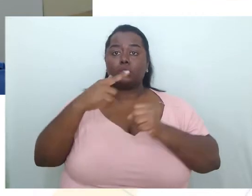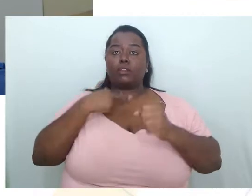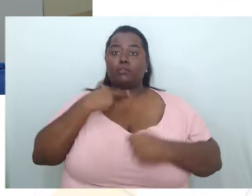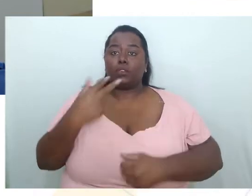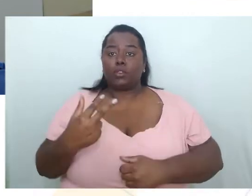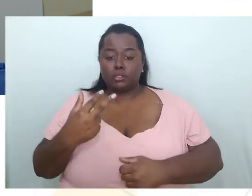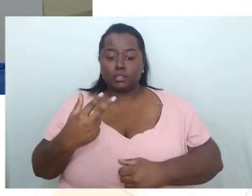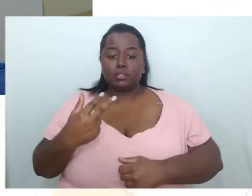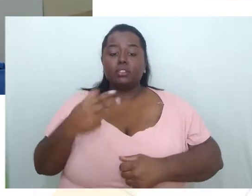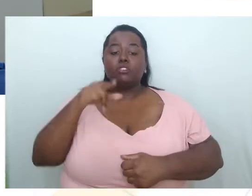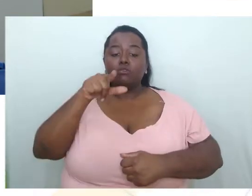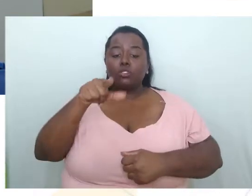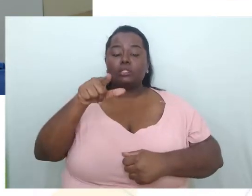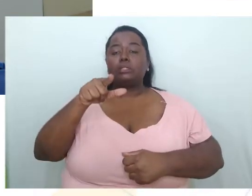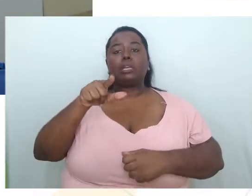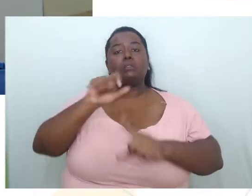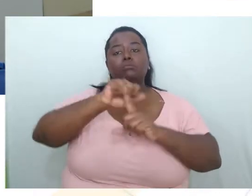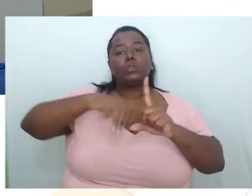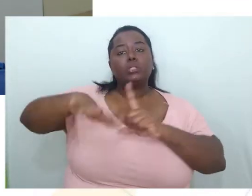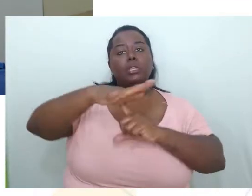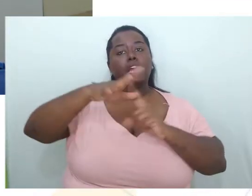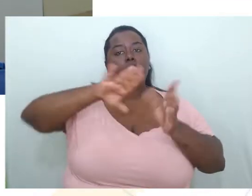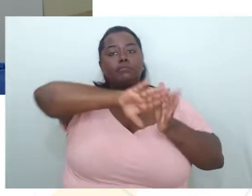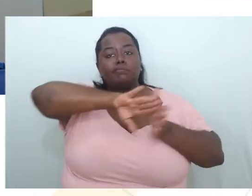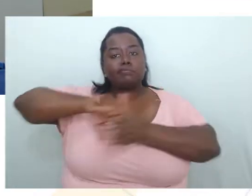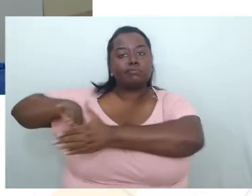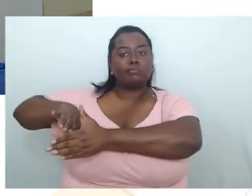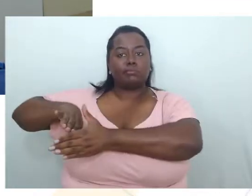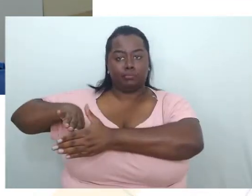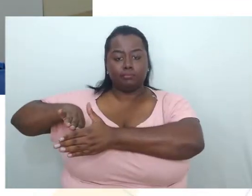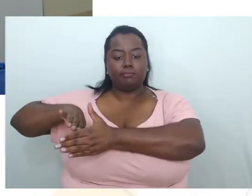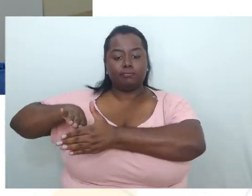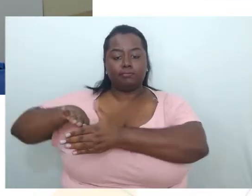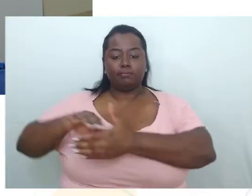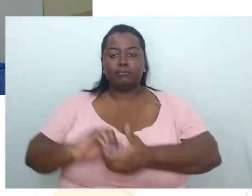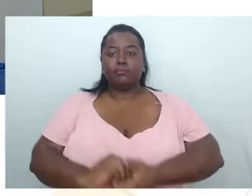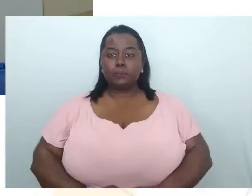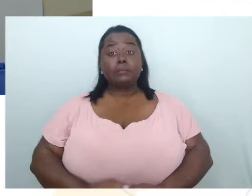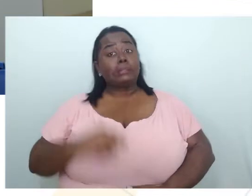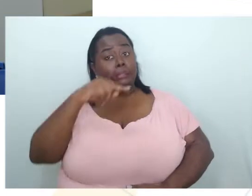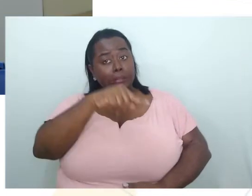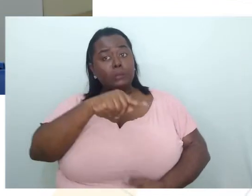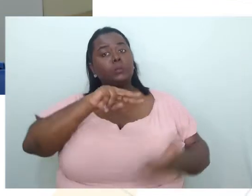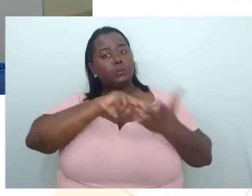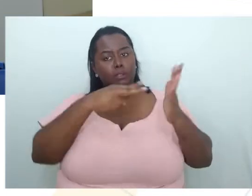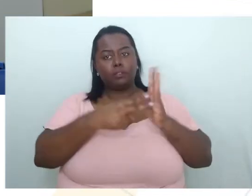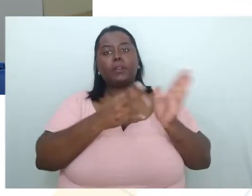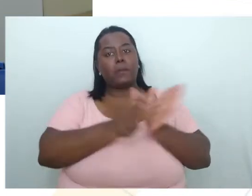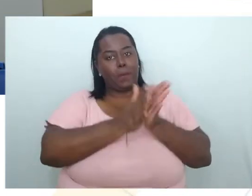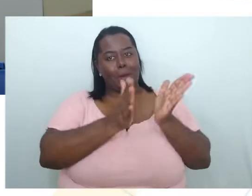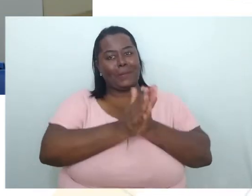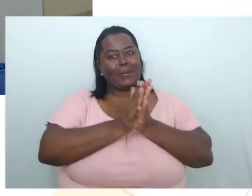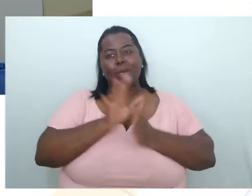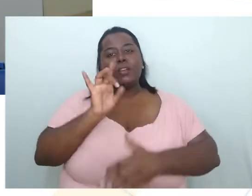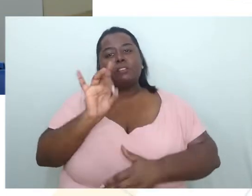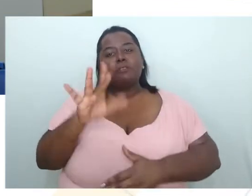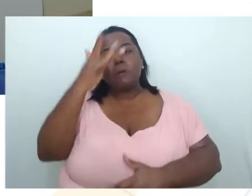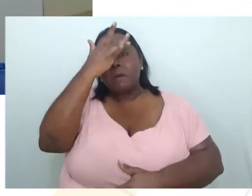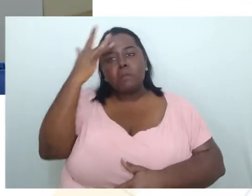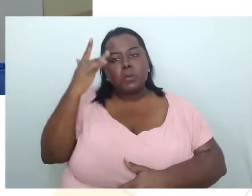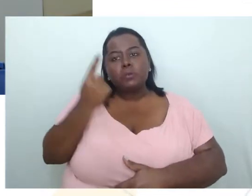the mainstream of society, that's being poor, poor is not just simply not